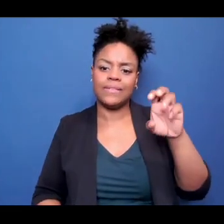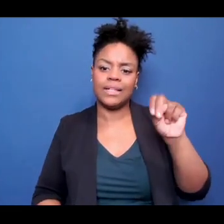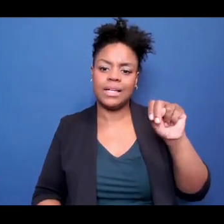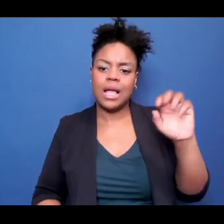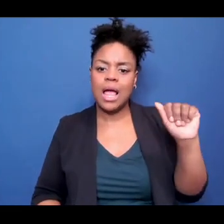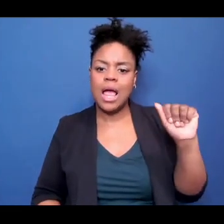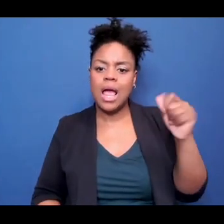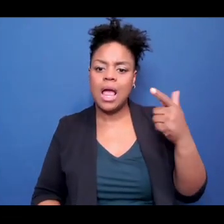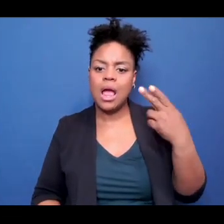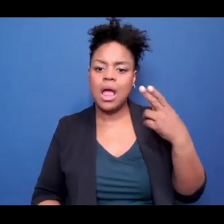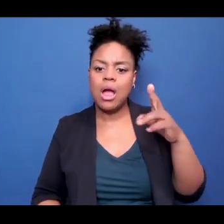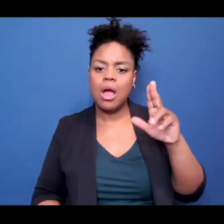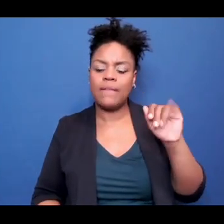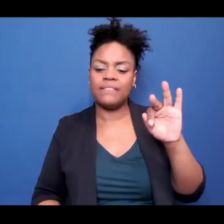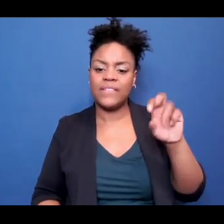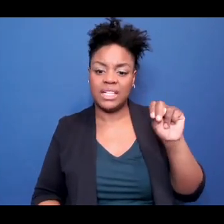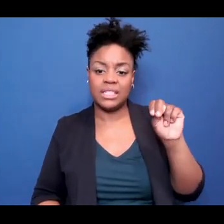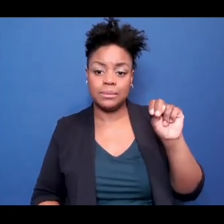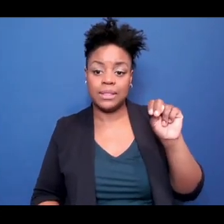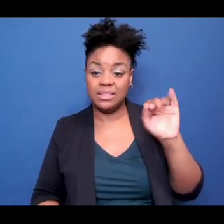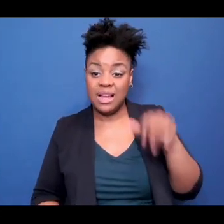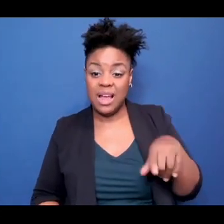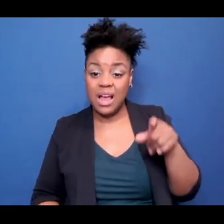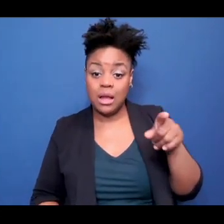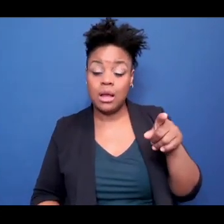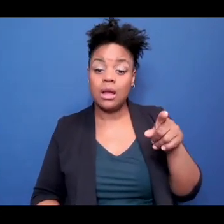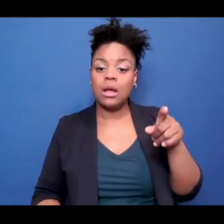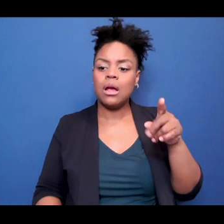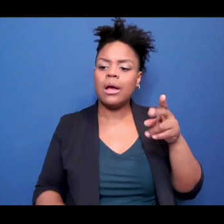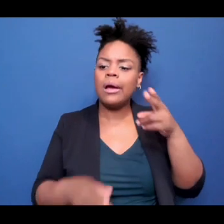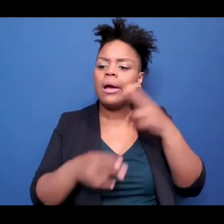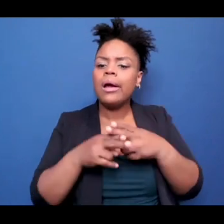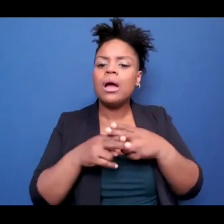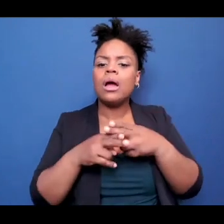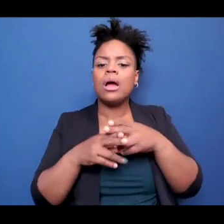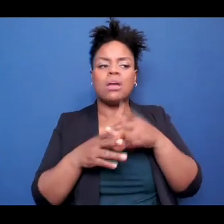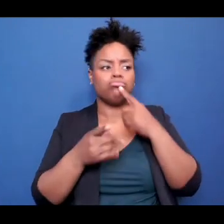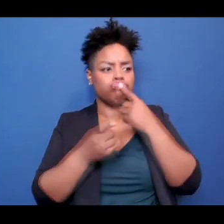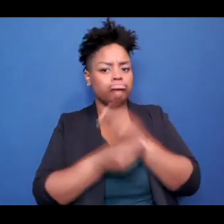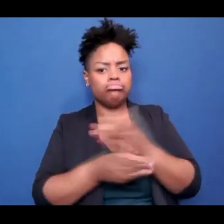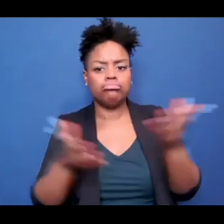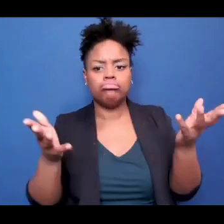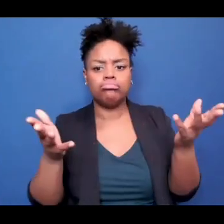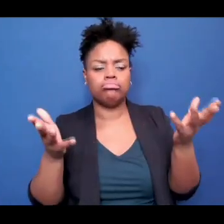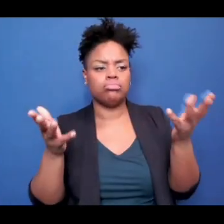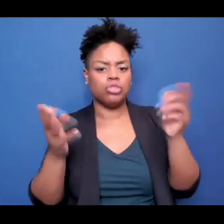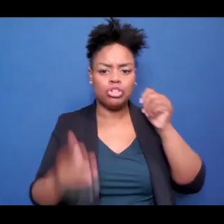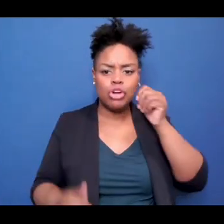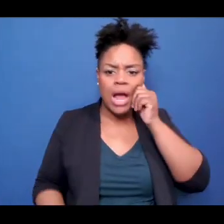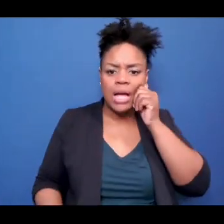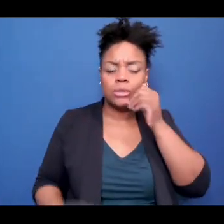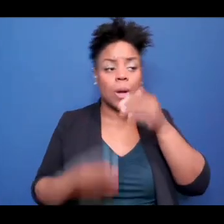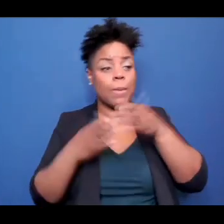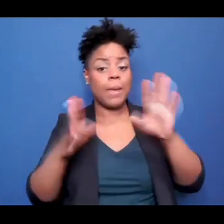HUFFMAN DURING A HEARING OF THE SENATE HEALTH COMMITTEE WHICH WAS ACTUALLY ABOUT WHETHER TO DECLARE RACISM AS A PUBLIC HEALTH CRISIS.